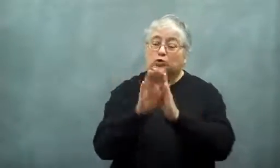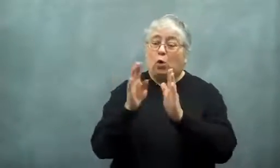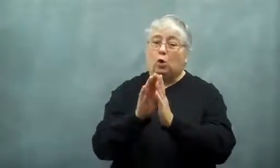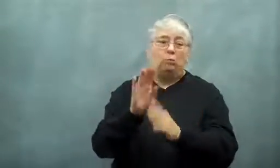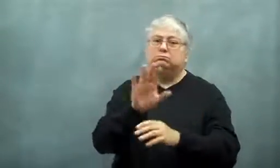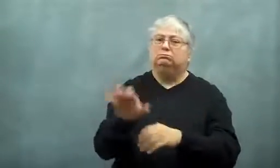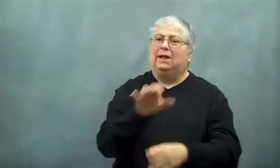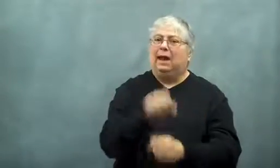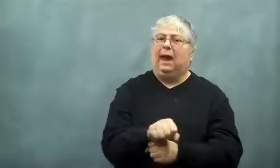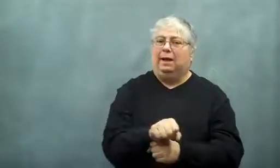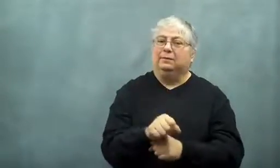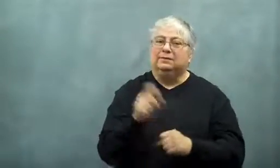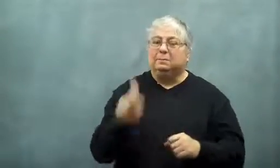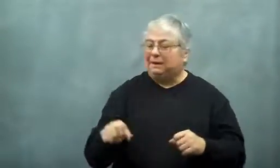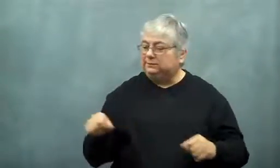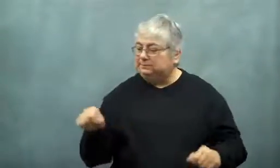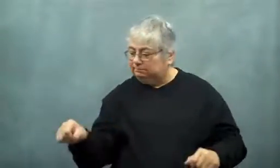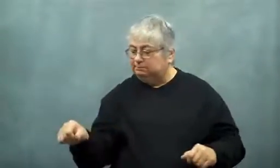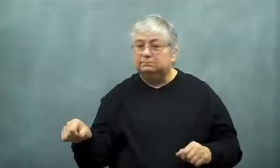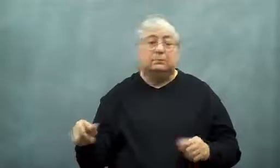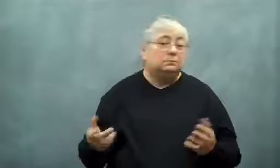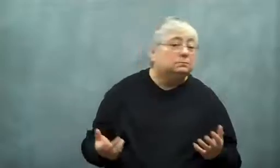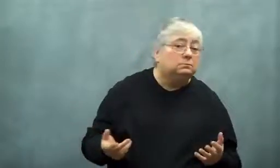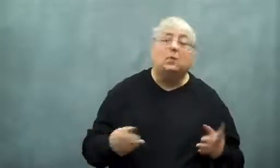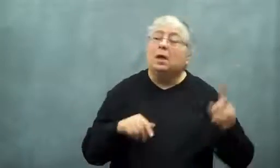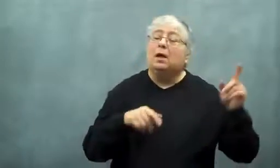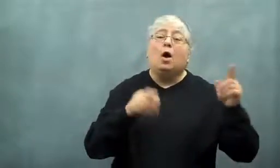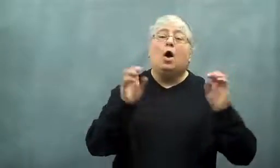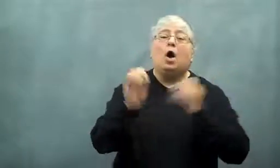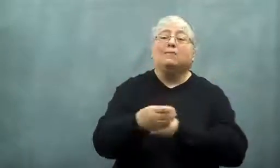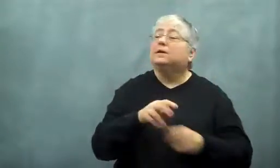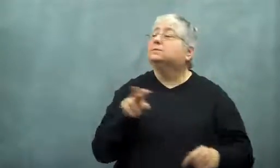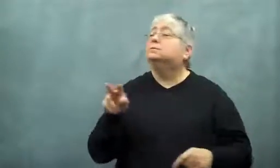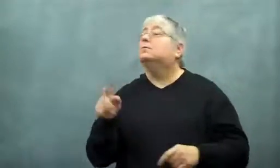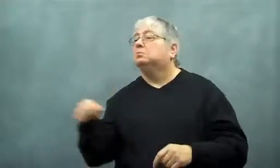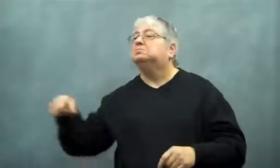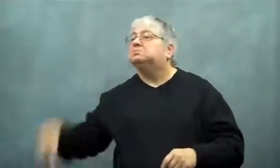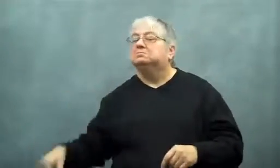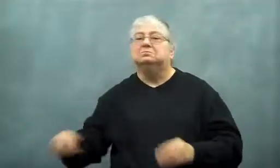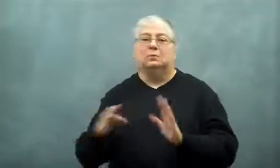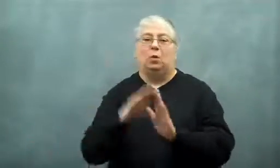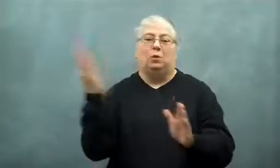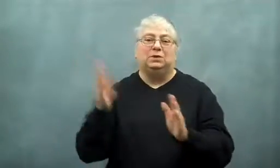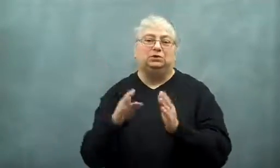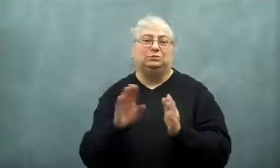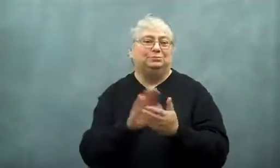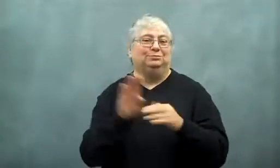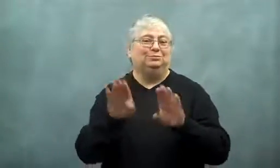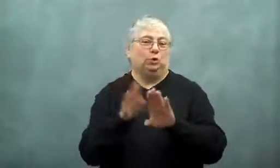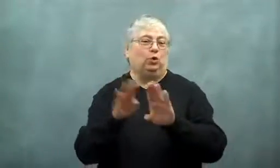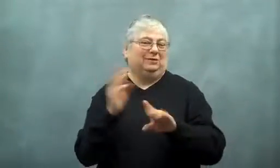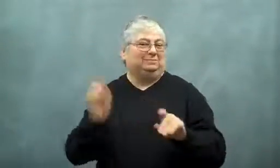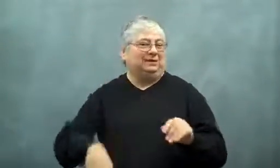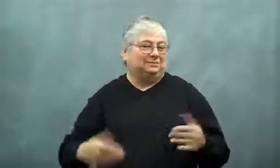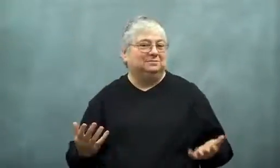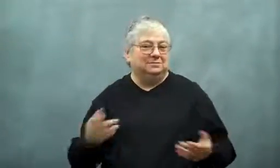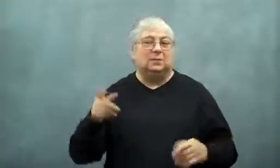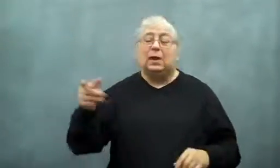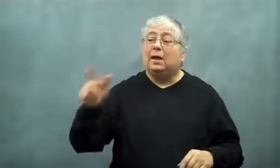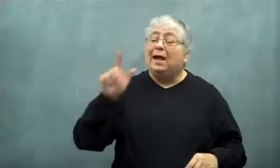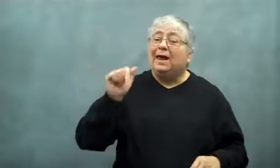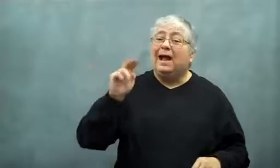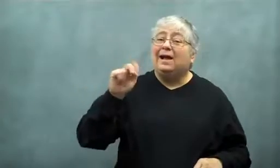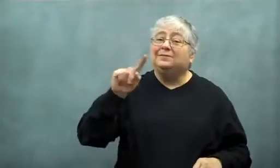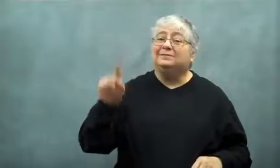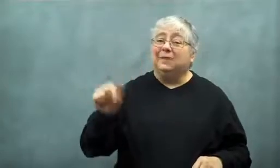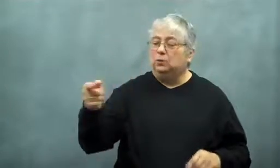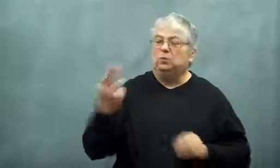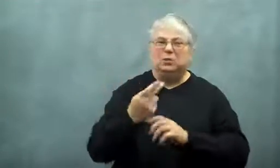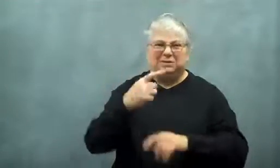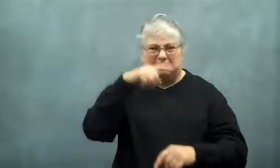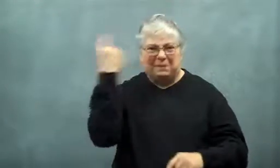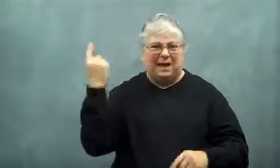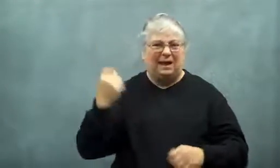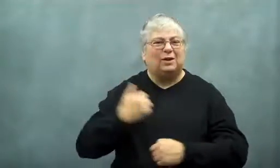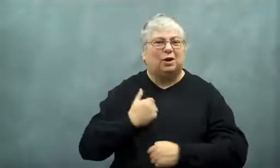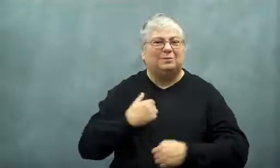The entrance was locked and office personnel buzzed in visitors.